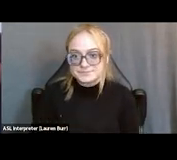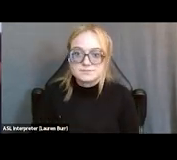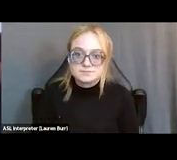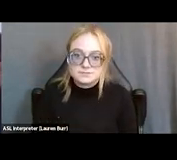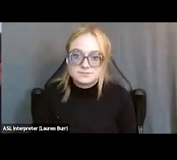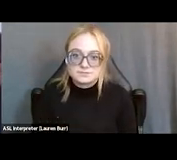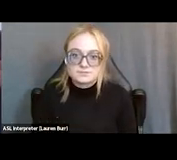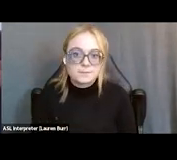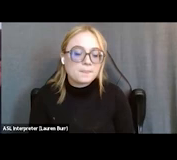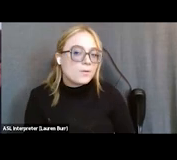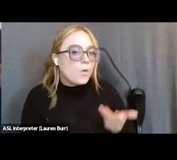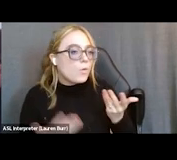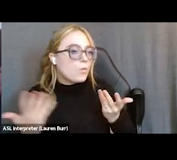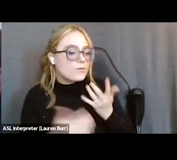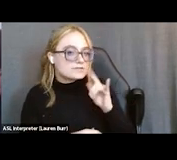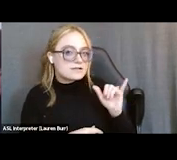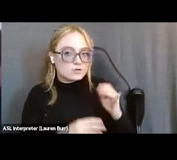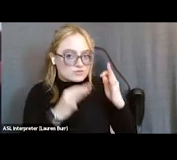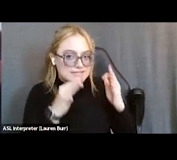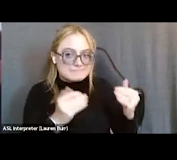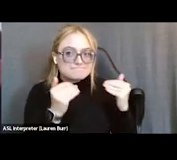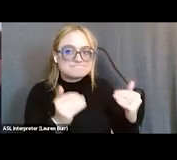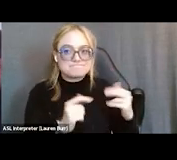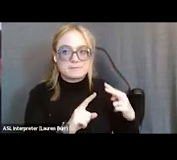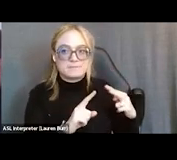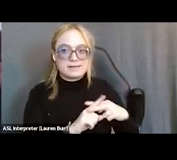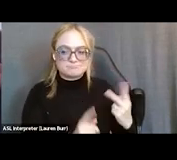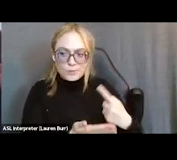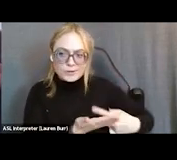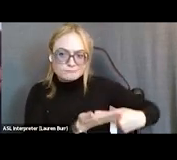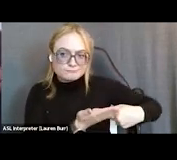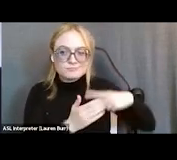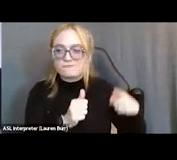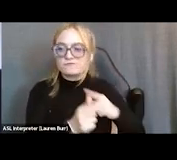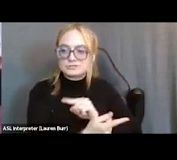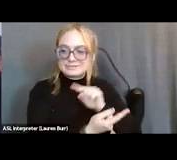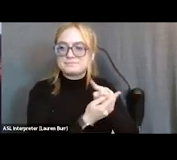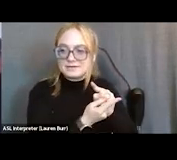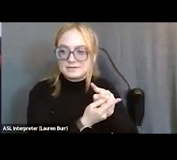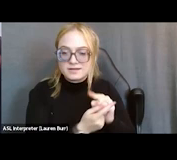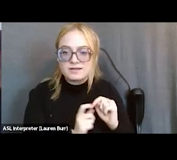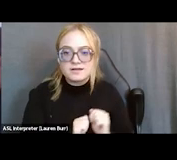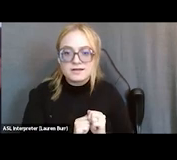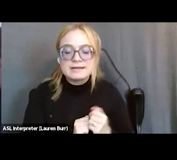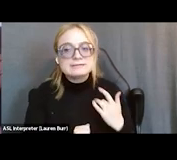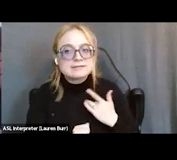What was it like to decide to apply after we talked, after that first kind of meeting where I, and usually in a first meeting I'll talk about,